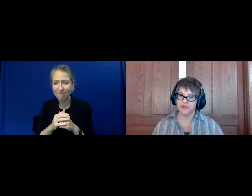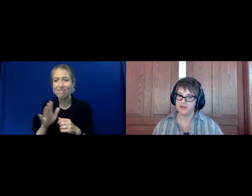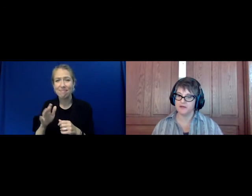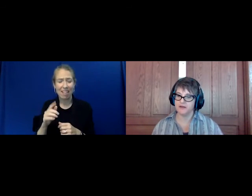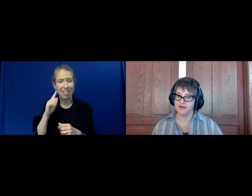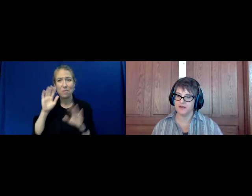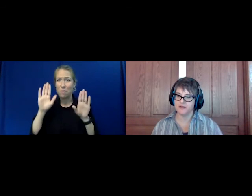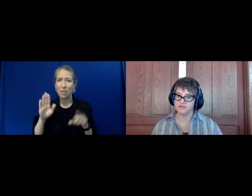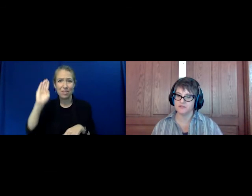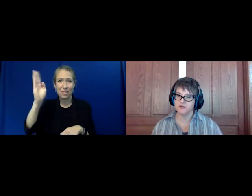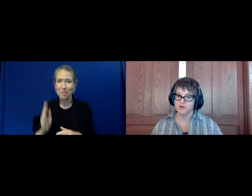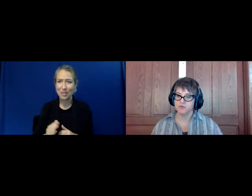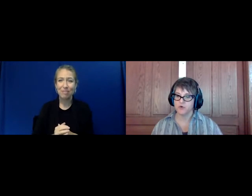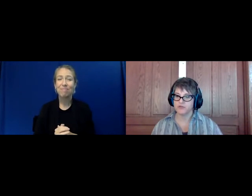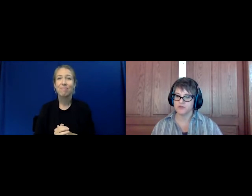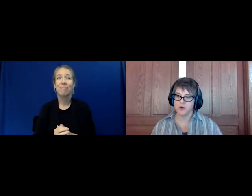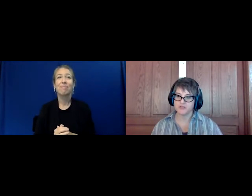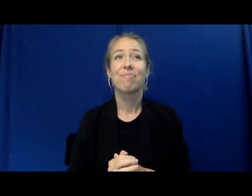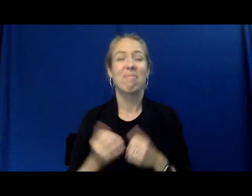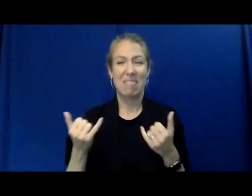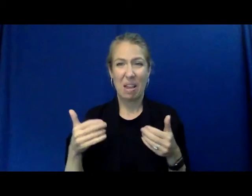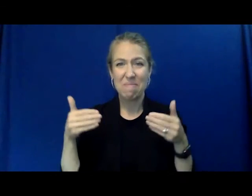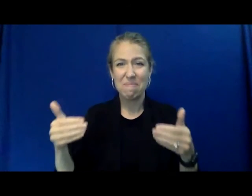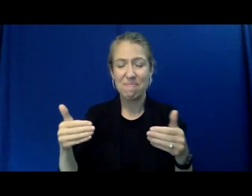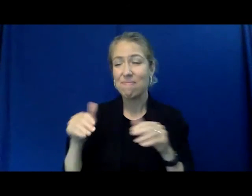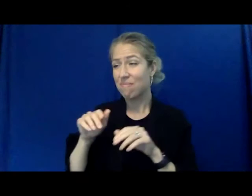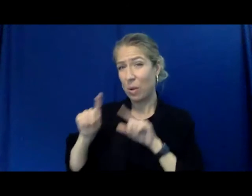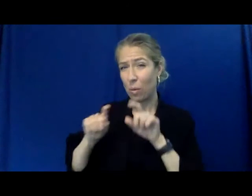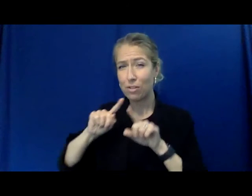ahead and move over to the question and answer period.